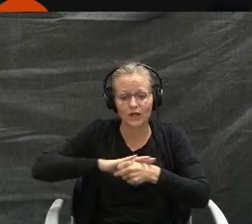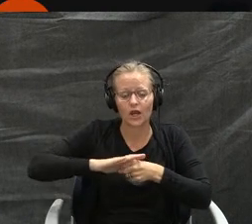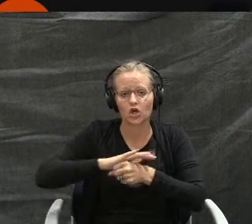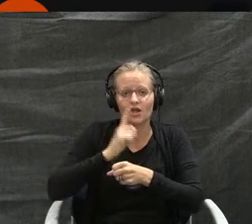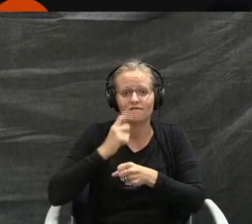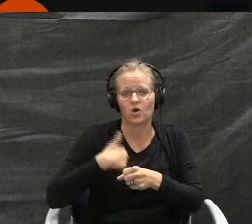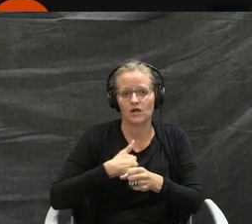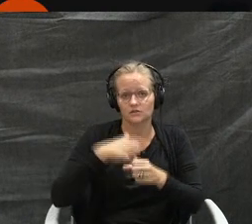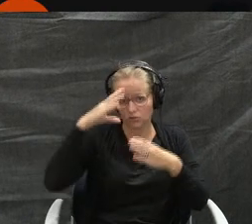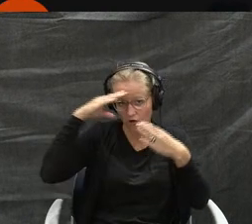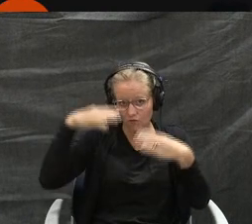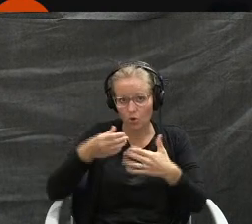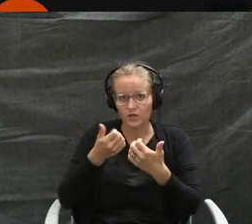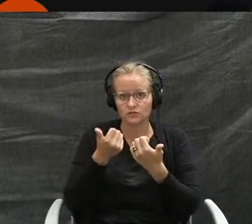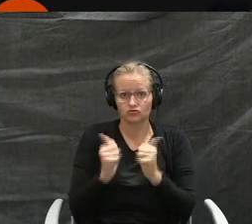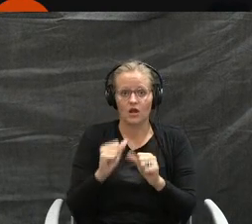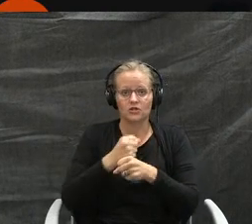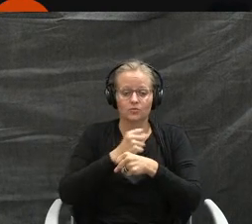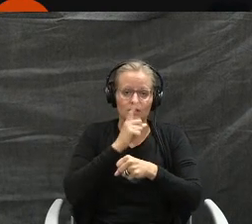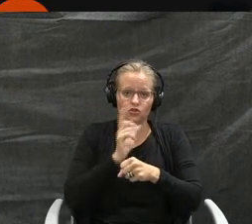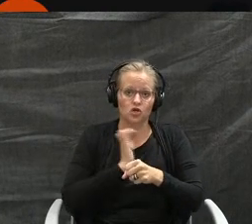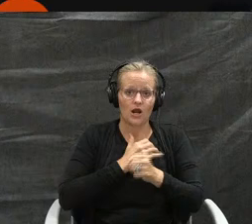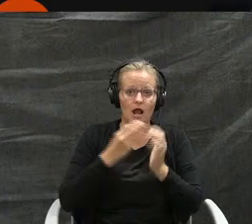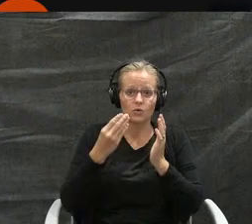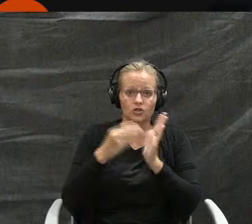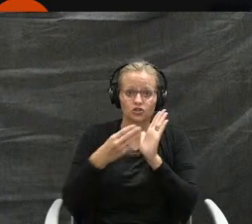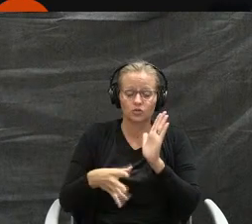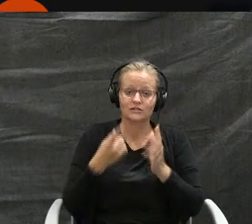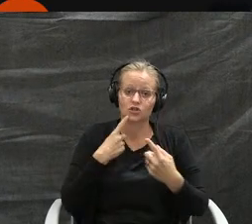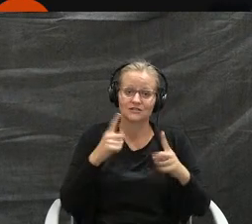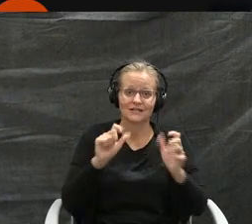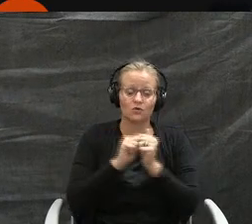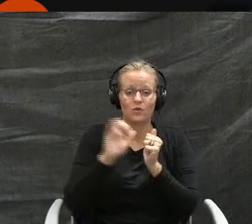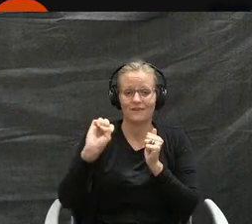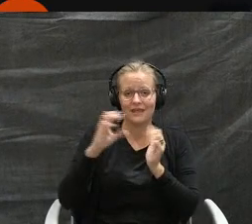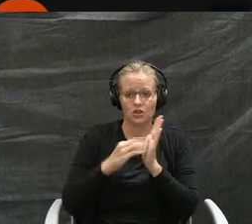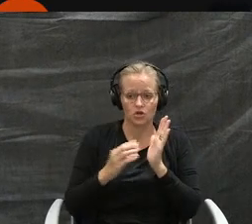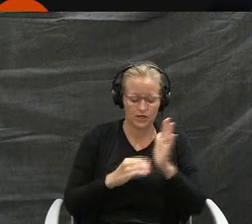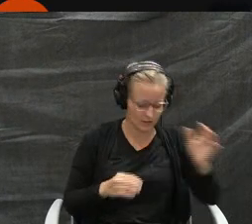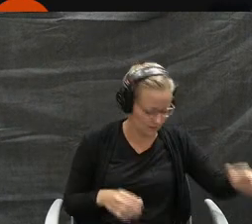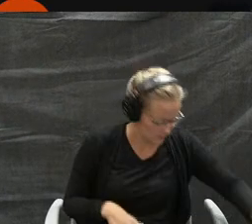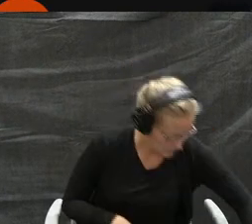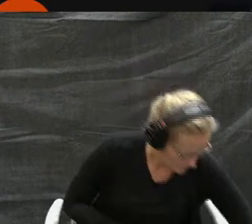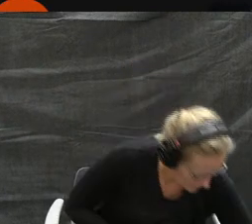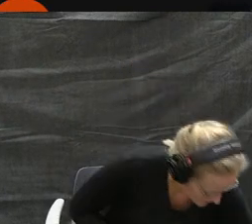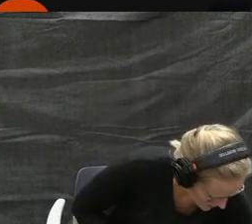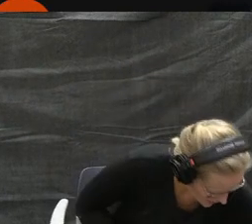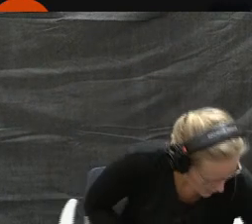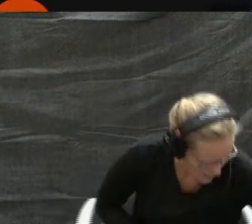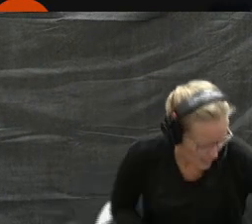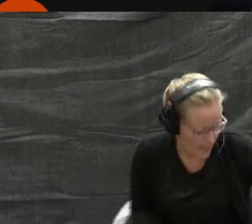kids are just doing well as we go through an E learning experience. So my last slide.